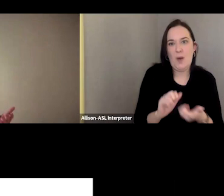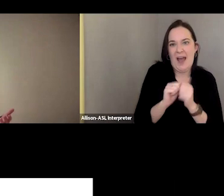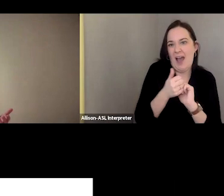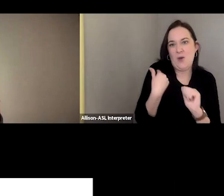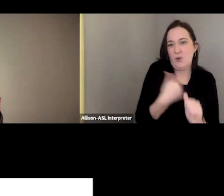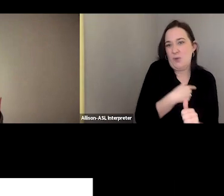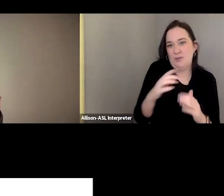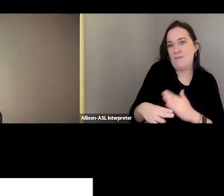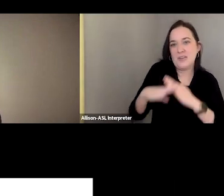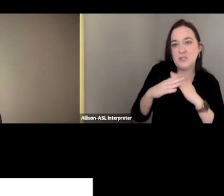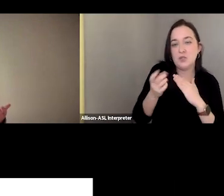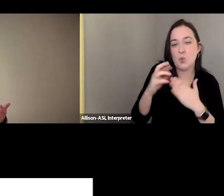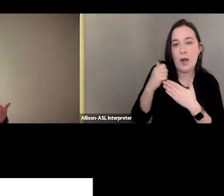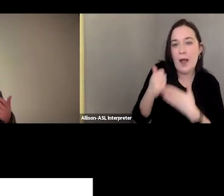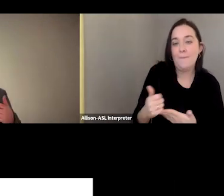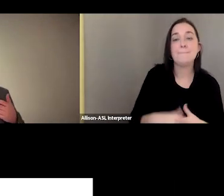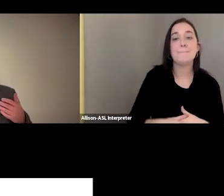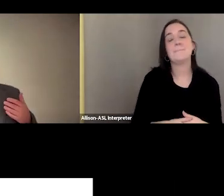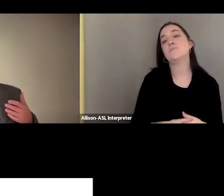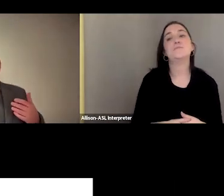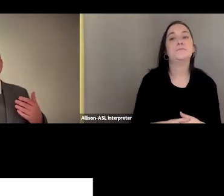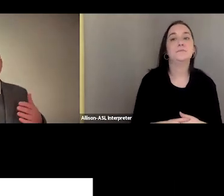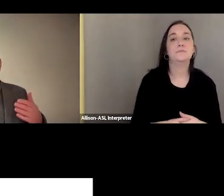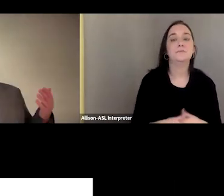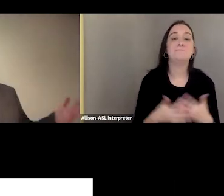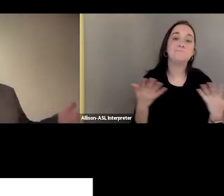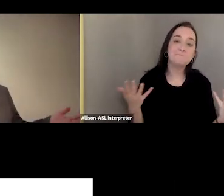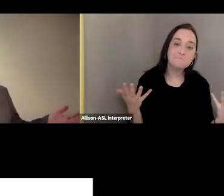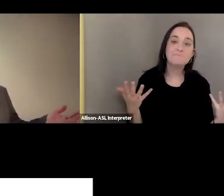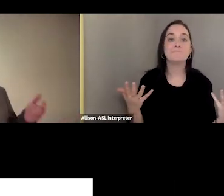Well, one, I will make the argument that people are looking for help now.